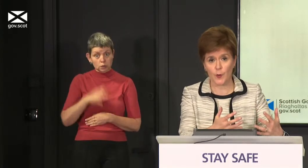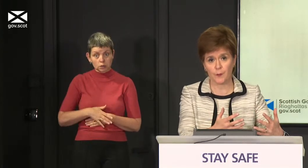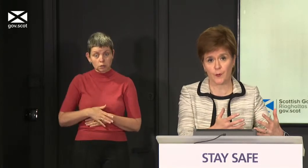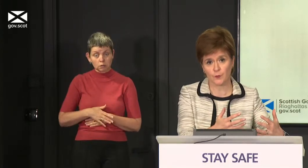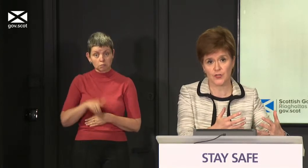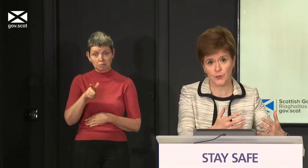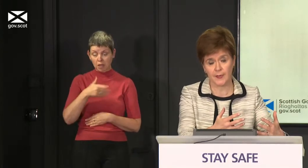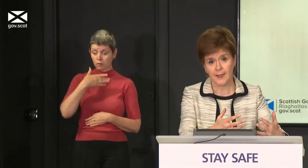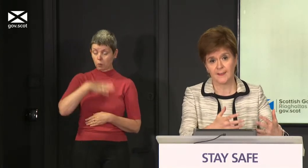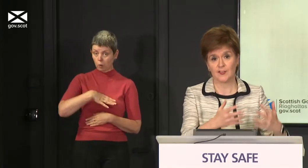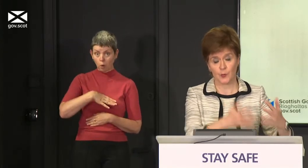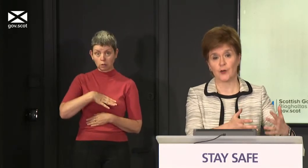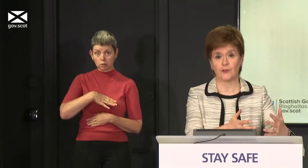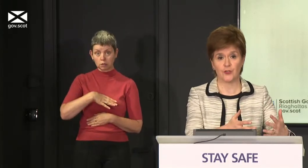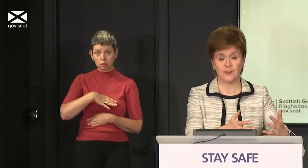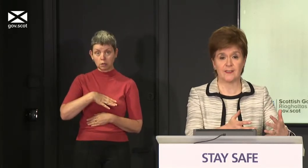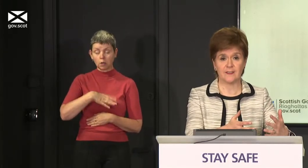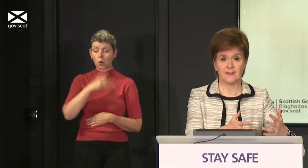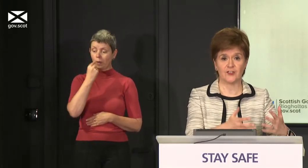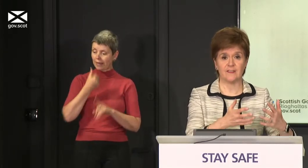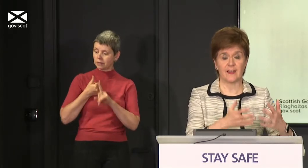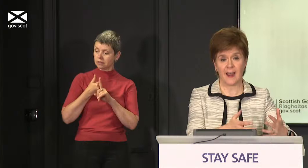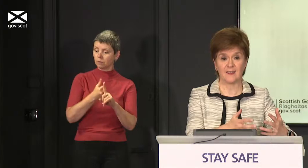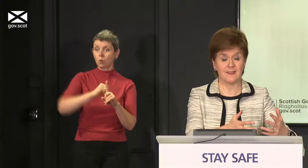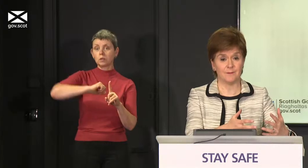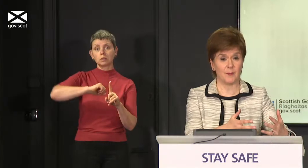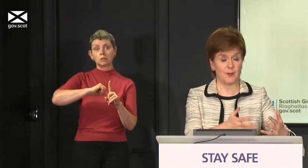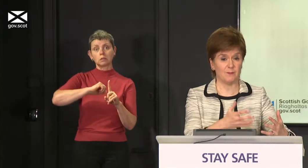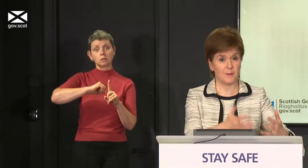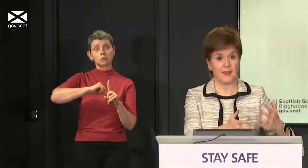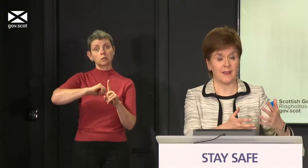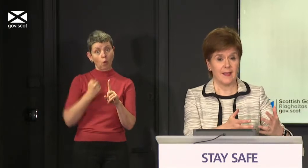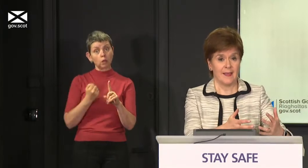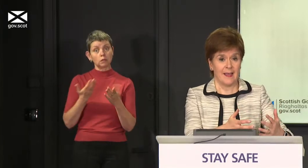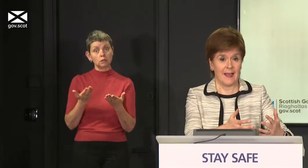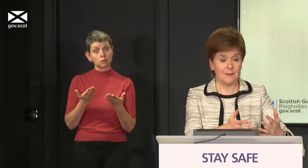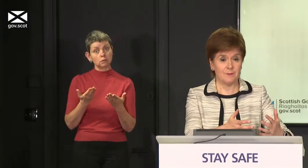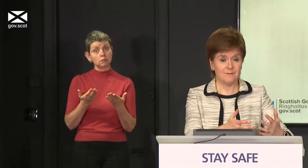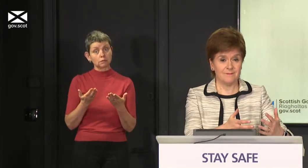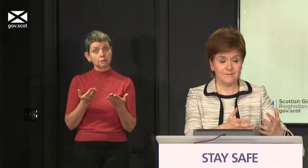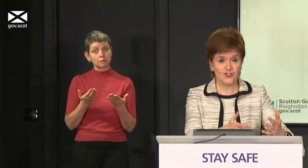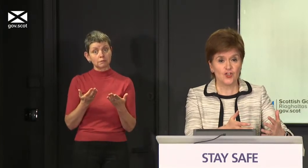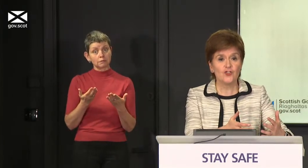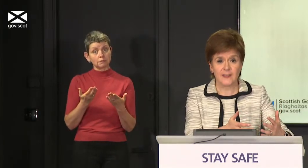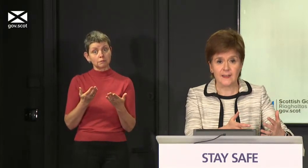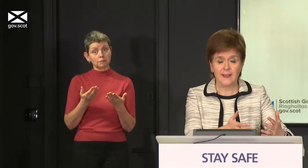the wherewithal to do it, to support our tourist industry directly. About maybe choosing in